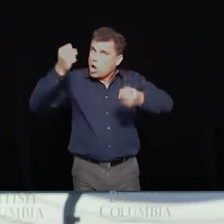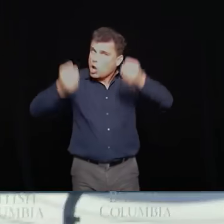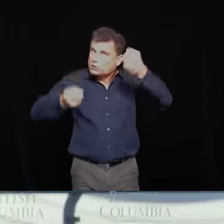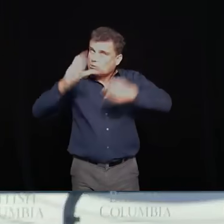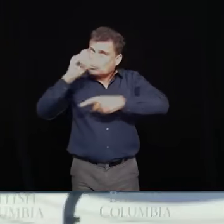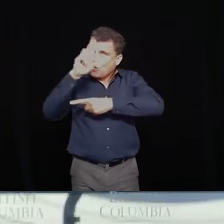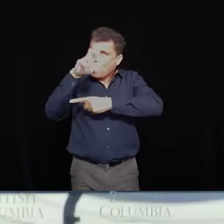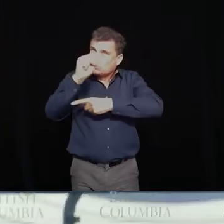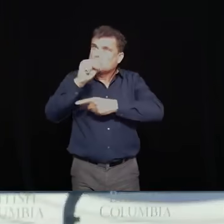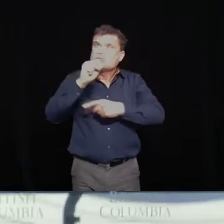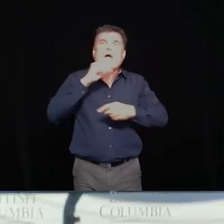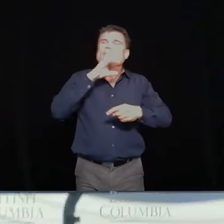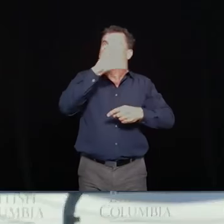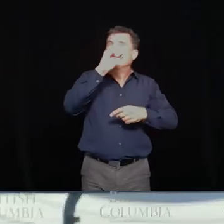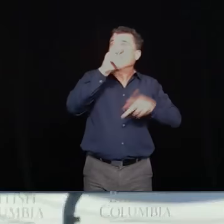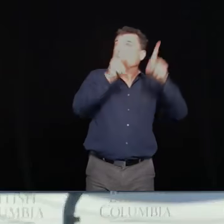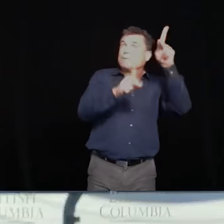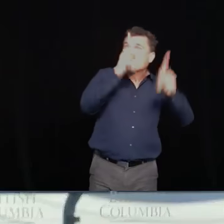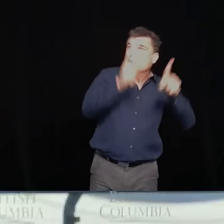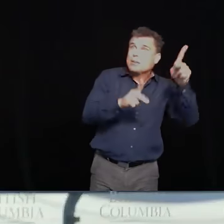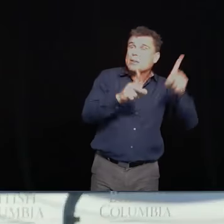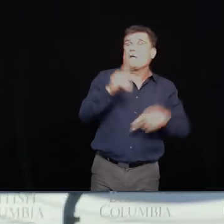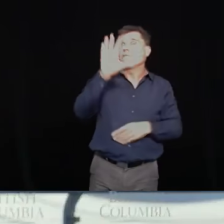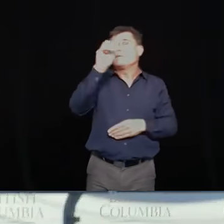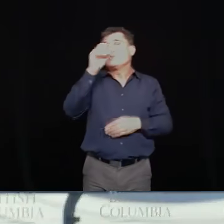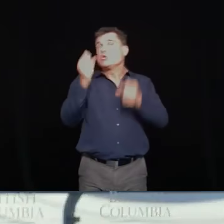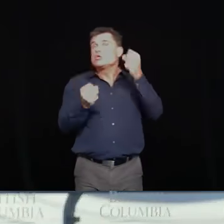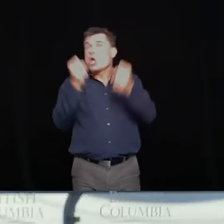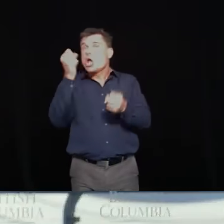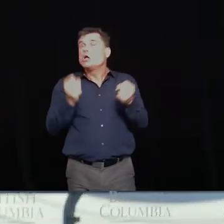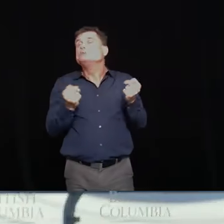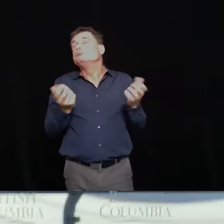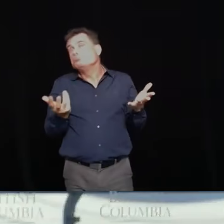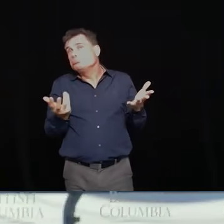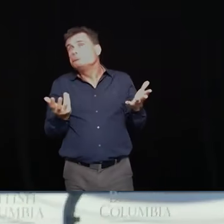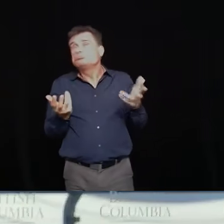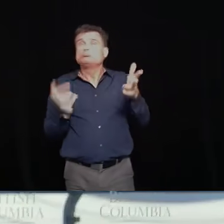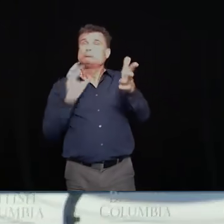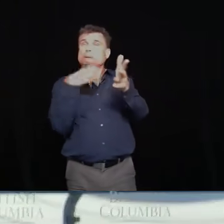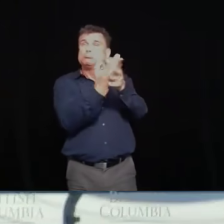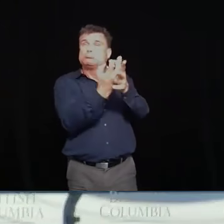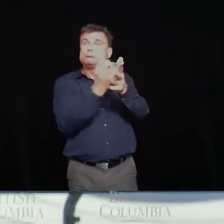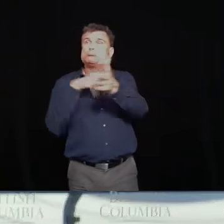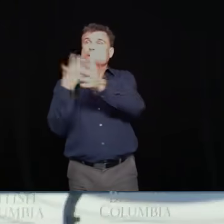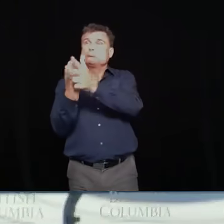We get? Vaccines go around February but we did top that up quite a bit.